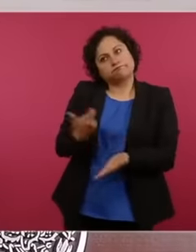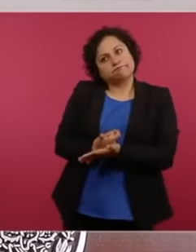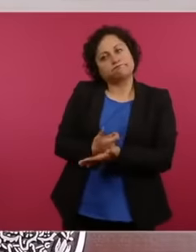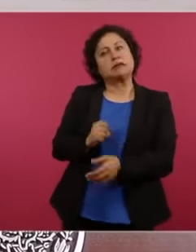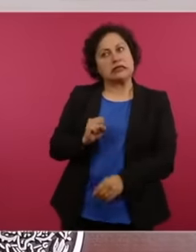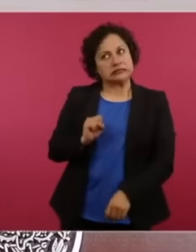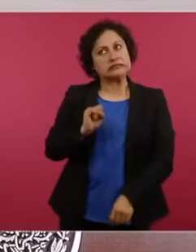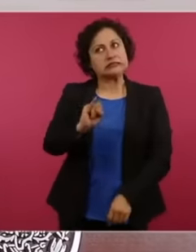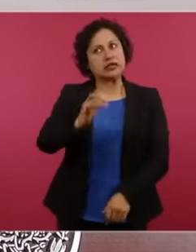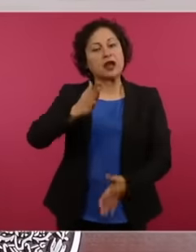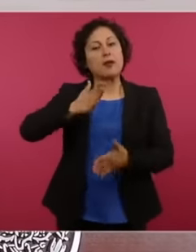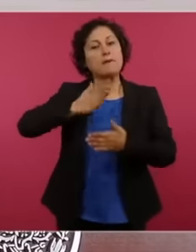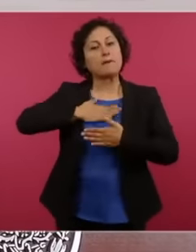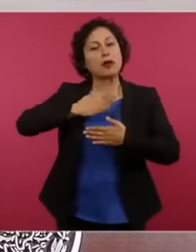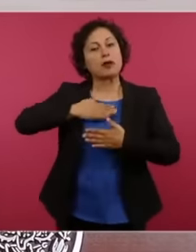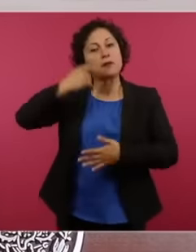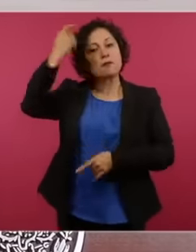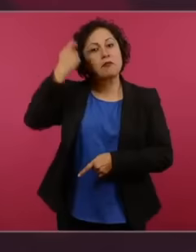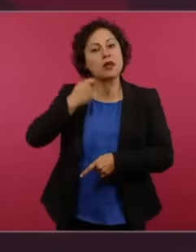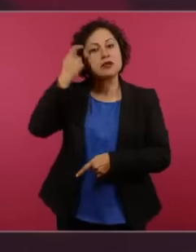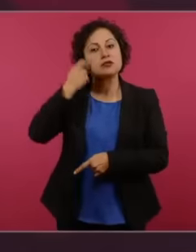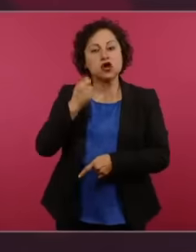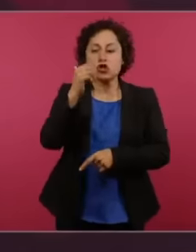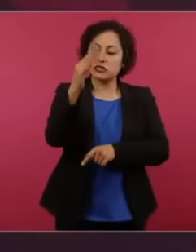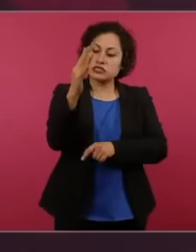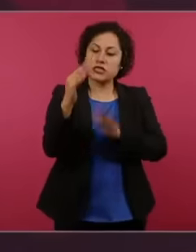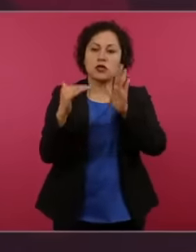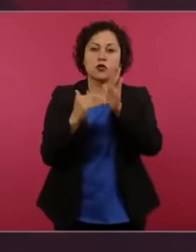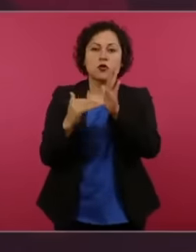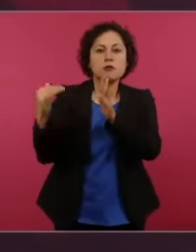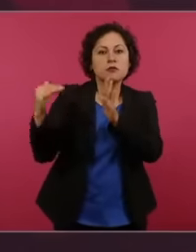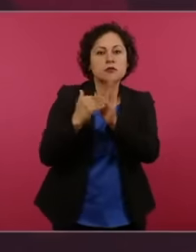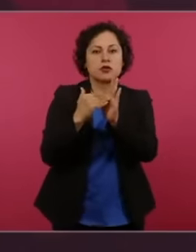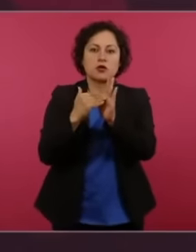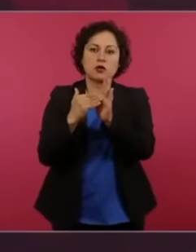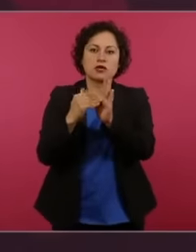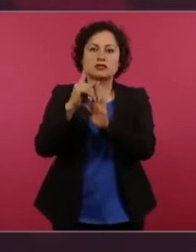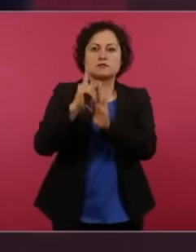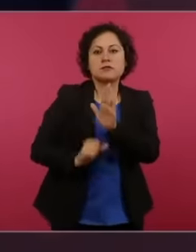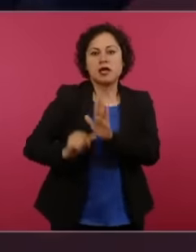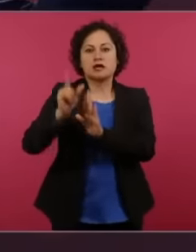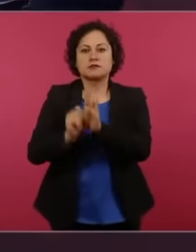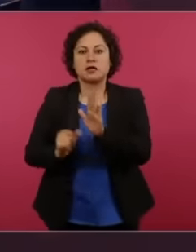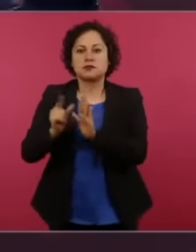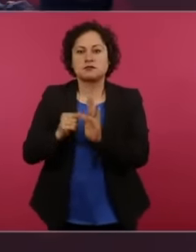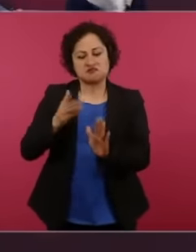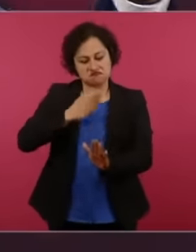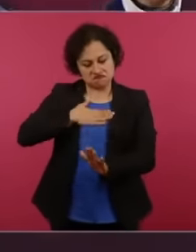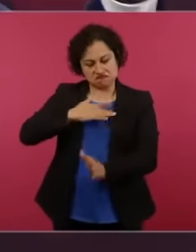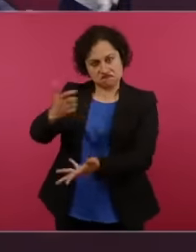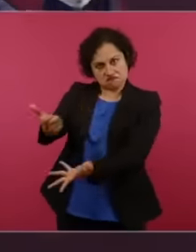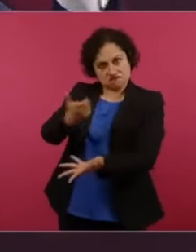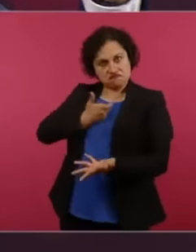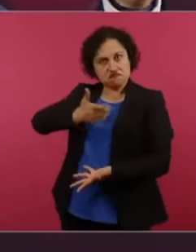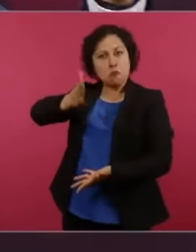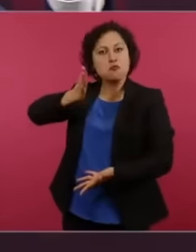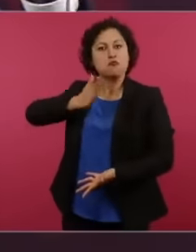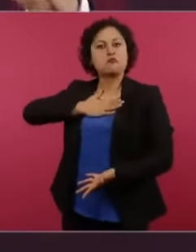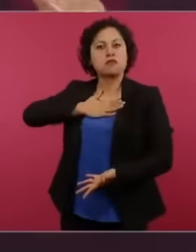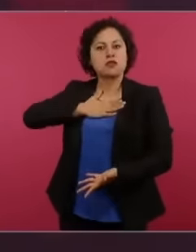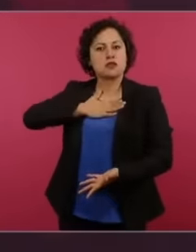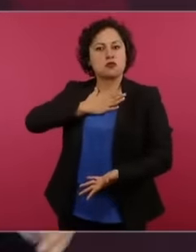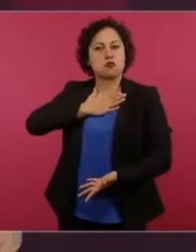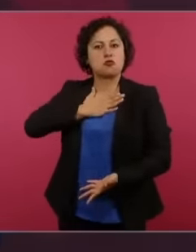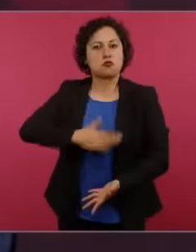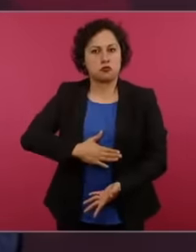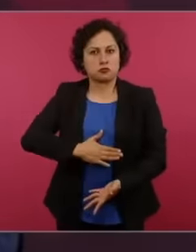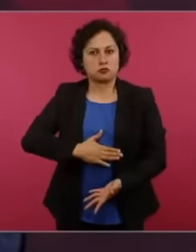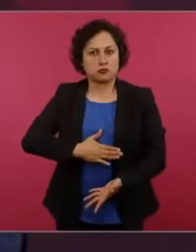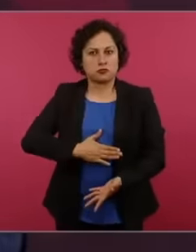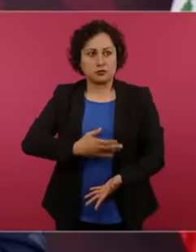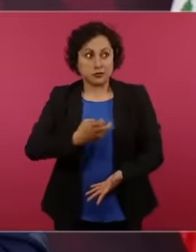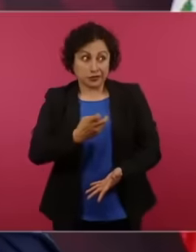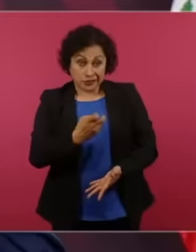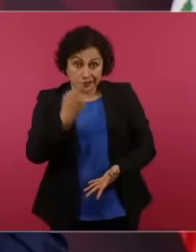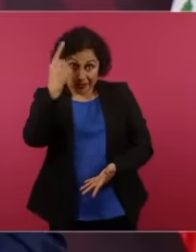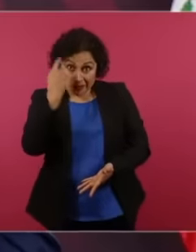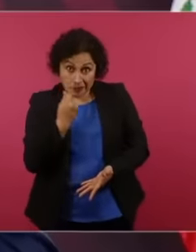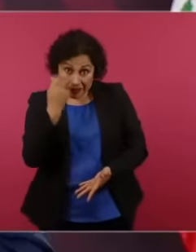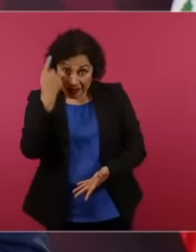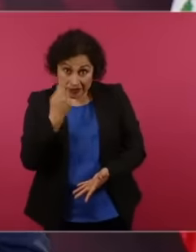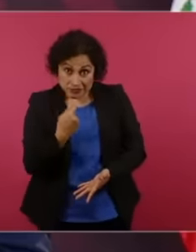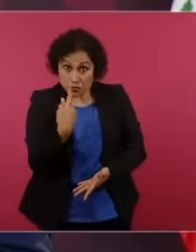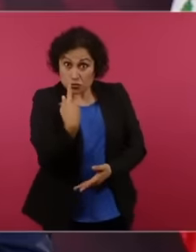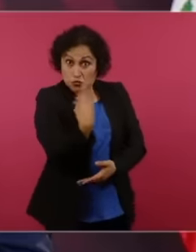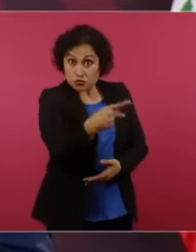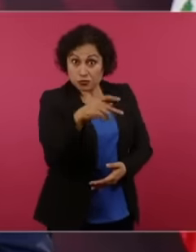per month but that is legal, it is normal